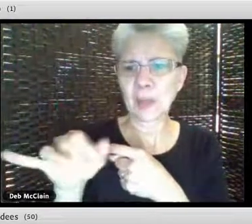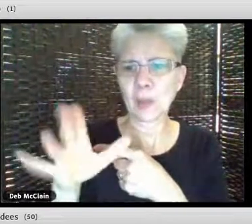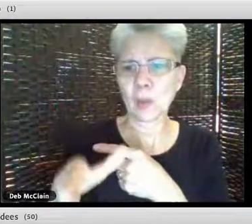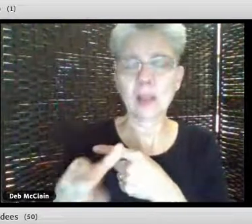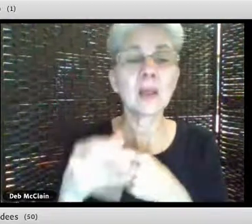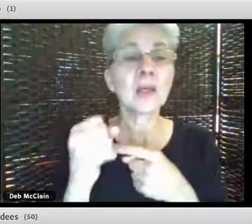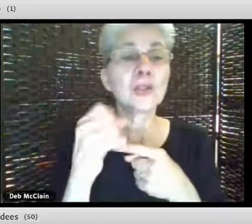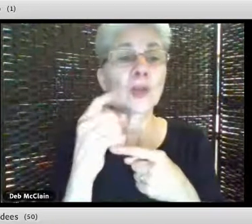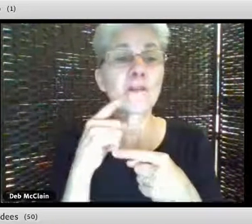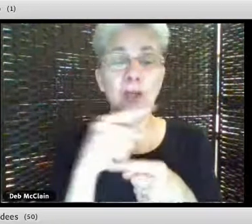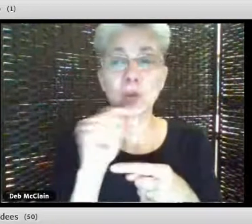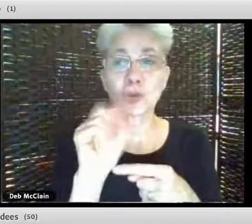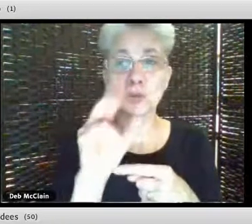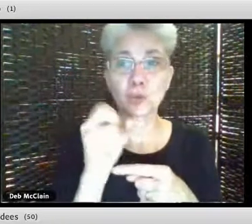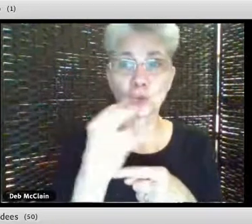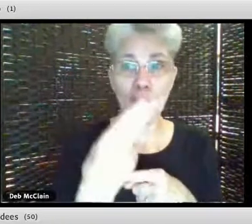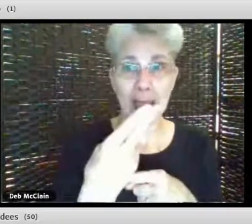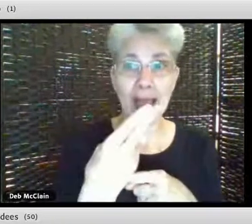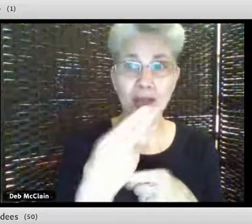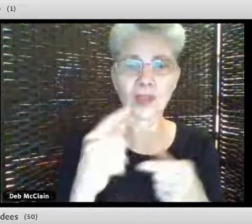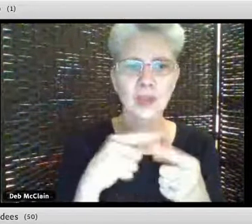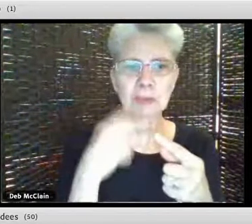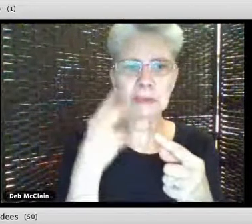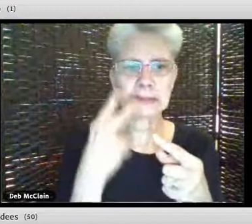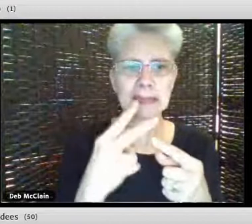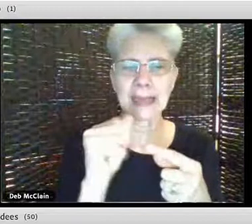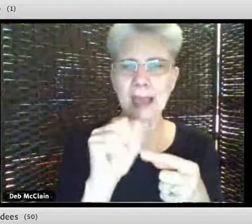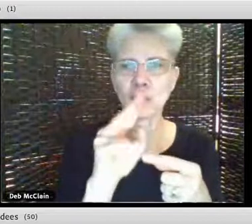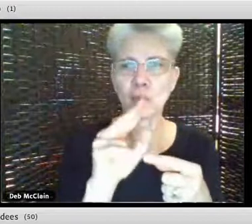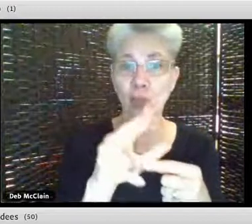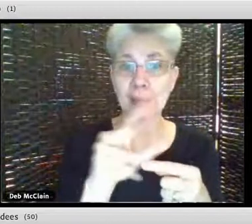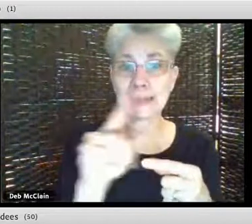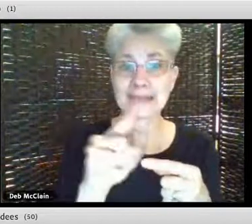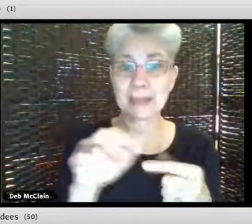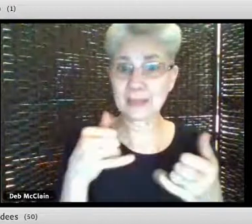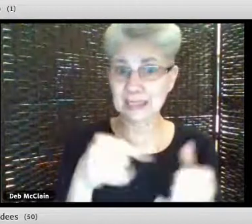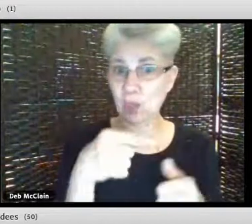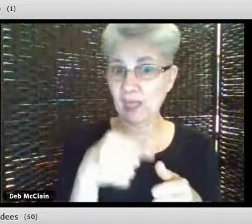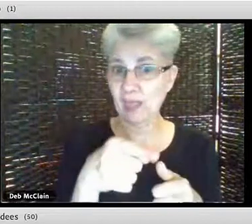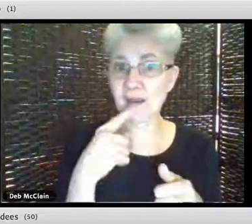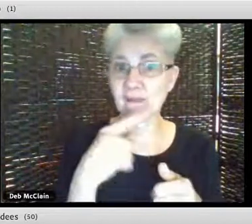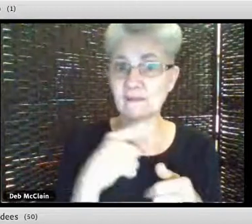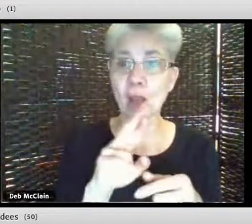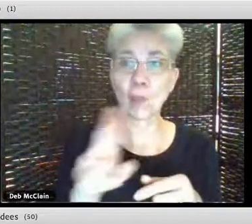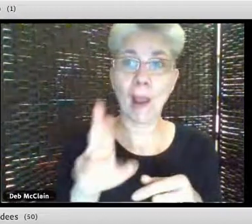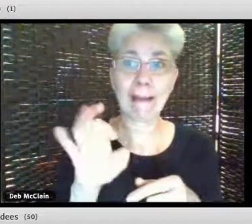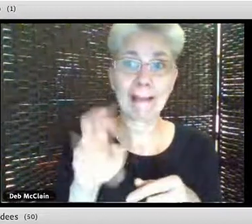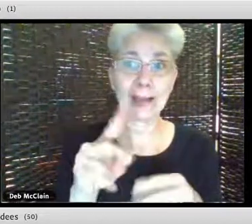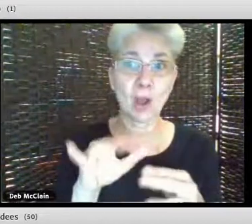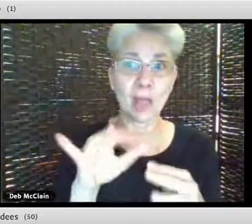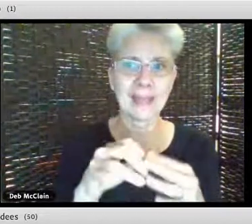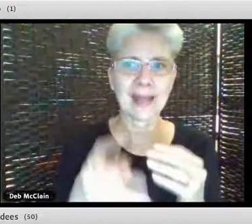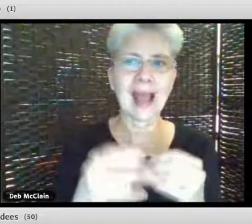So if I go to trash, you can see that AU3.zip is there, and if I right-click, I can restore it,